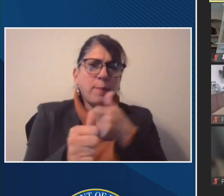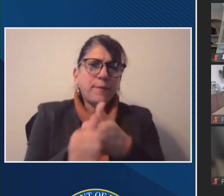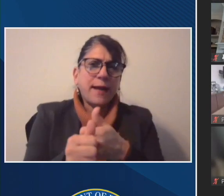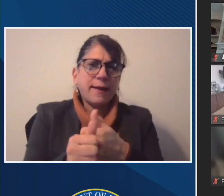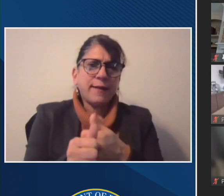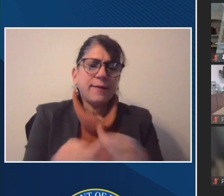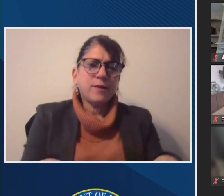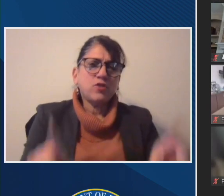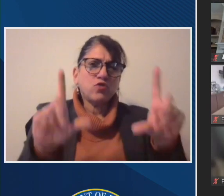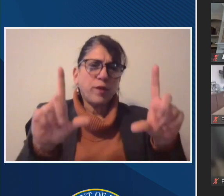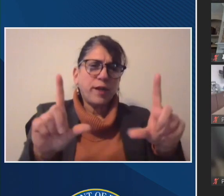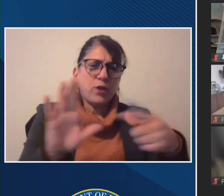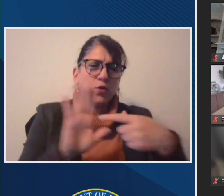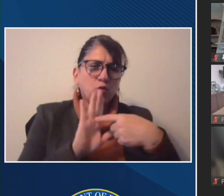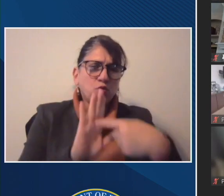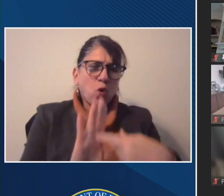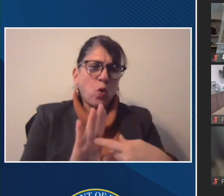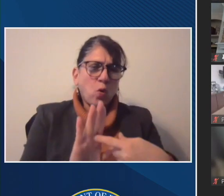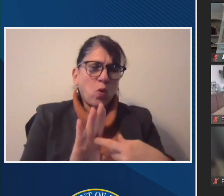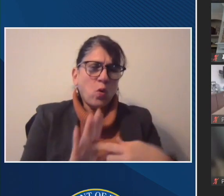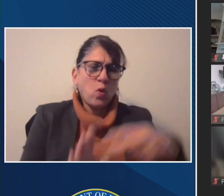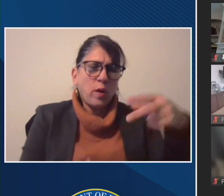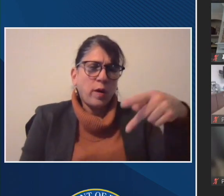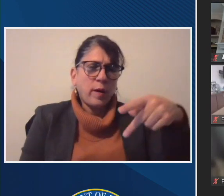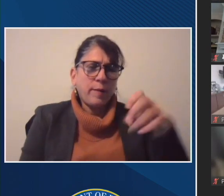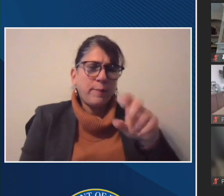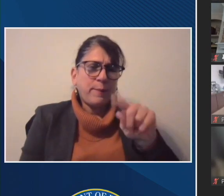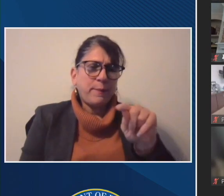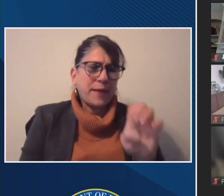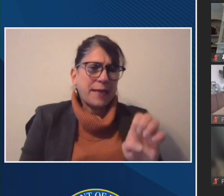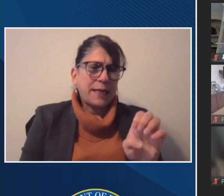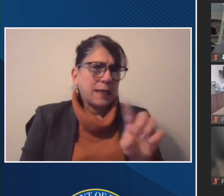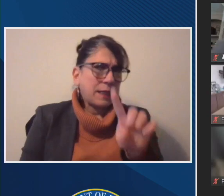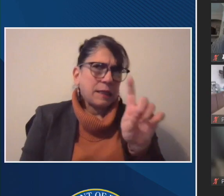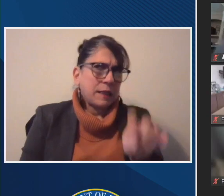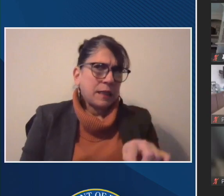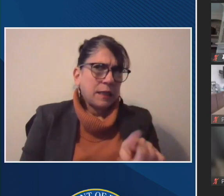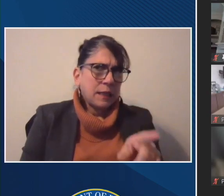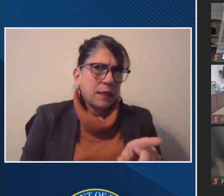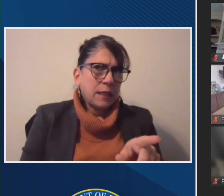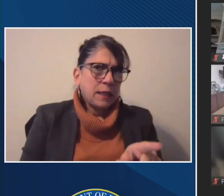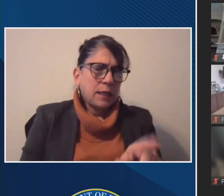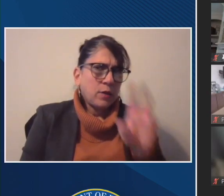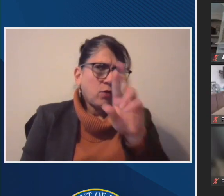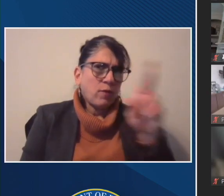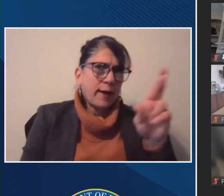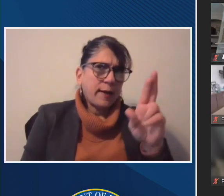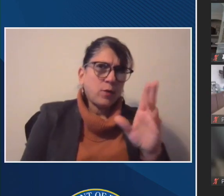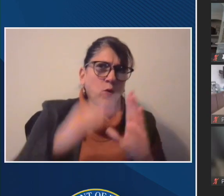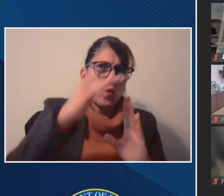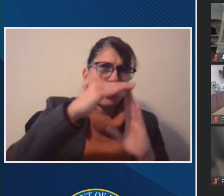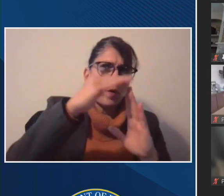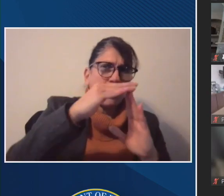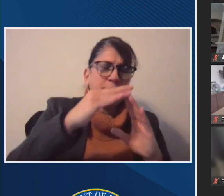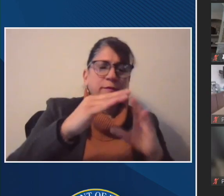If you go up in the right hand corner of your picture and you see the three dots.